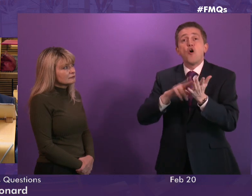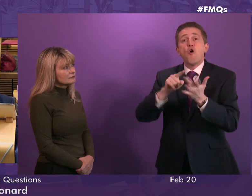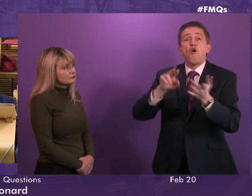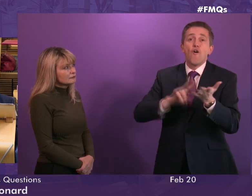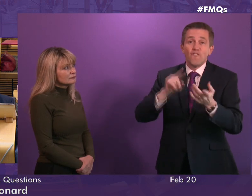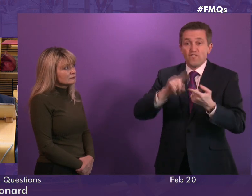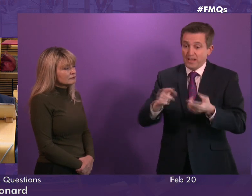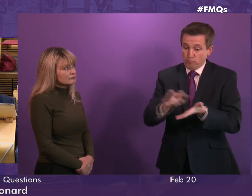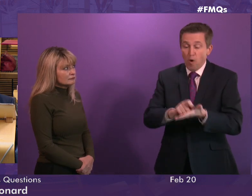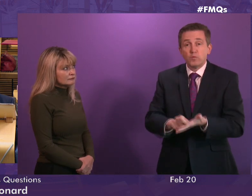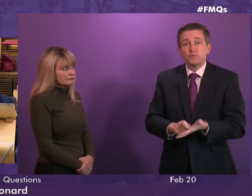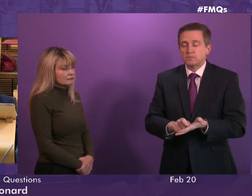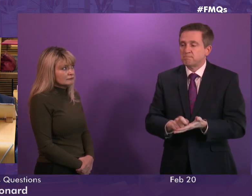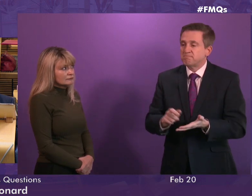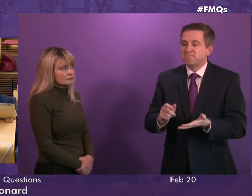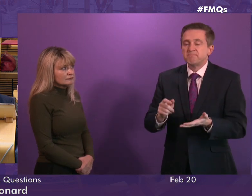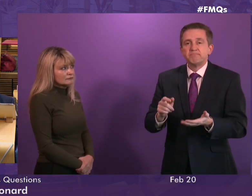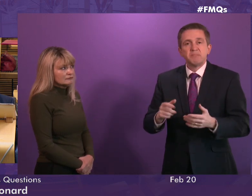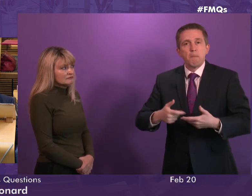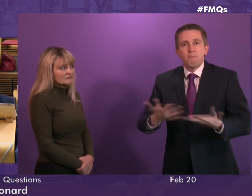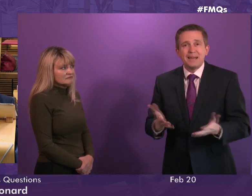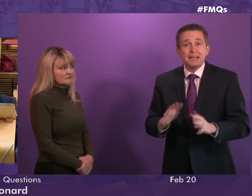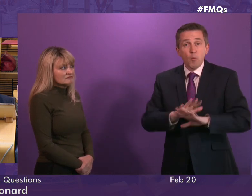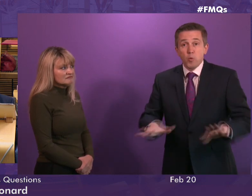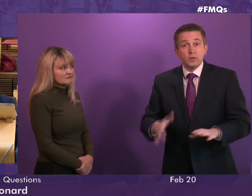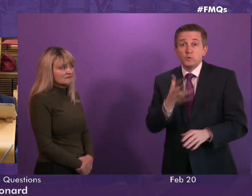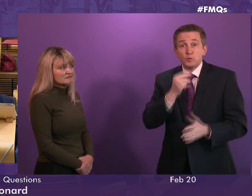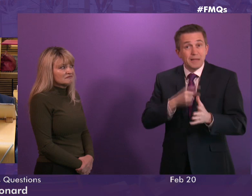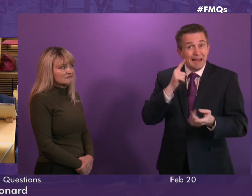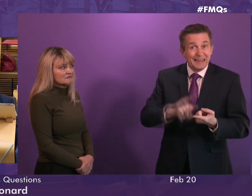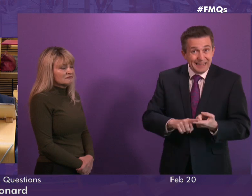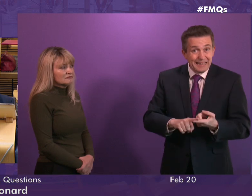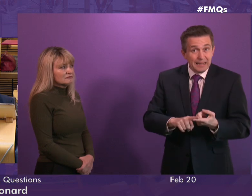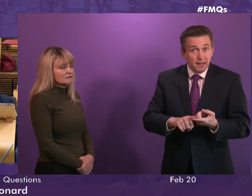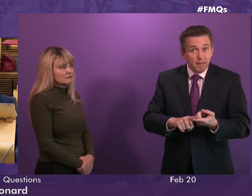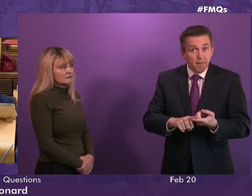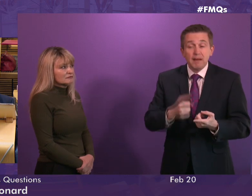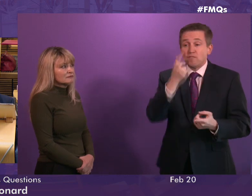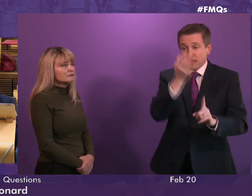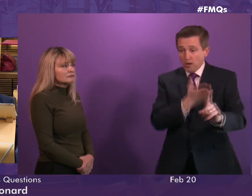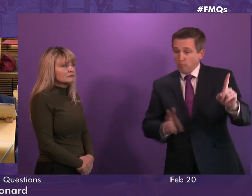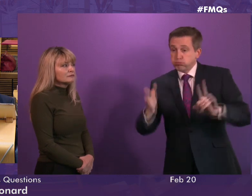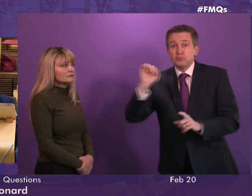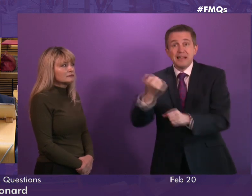“Many would not need to use A and E if they had timely access to a GP who knows them.”